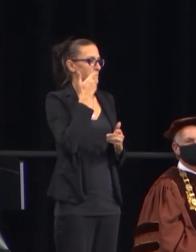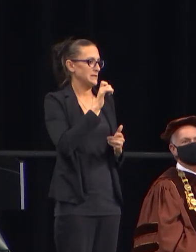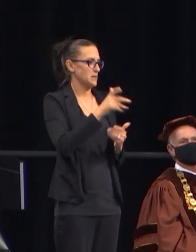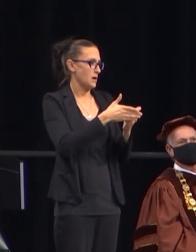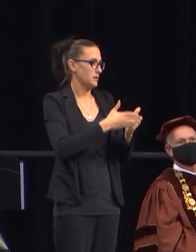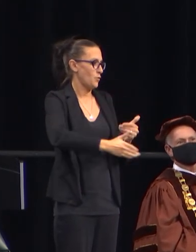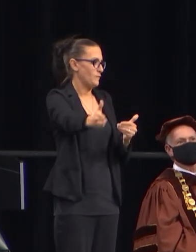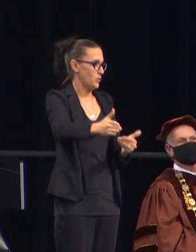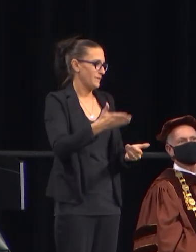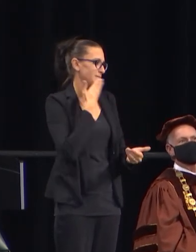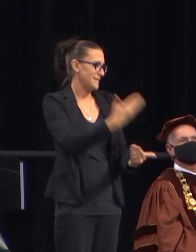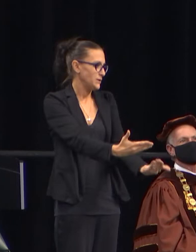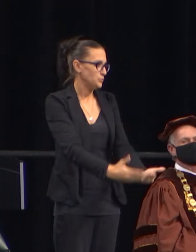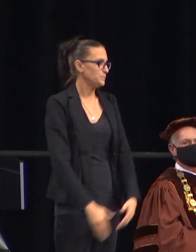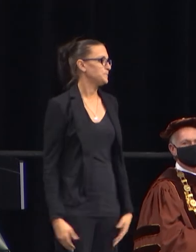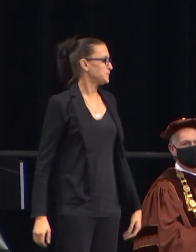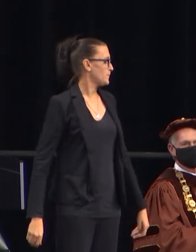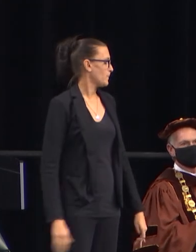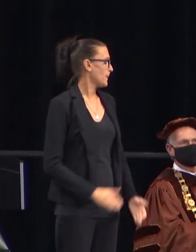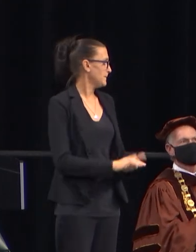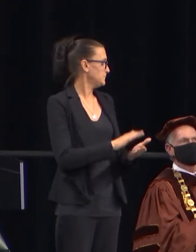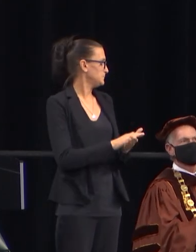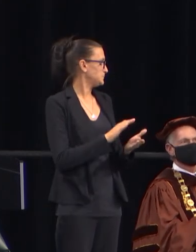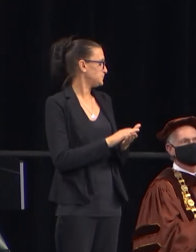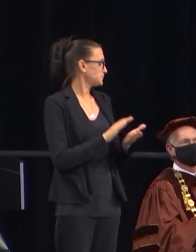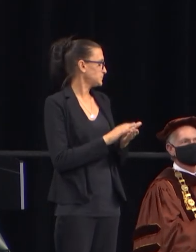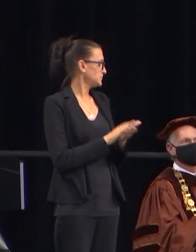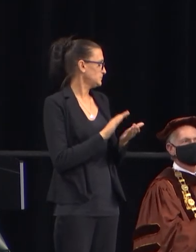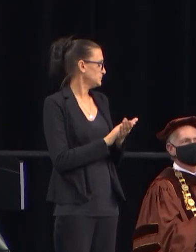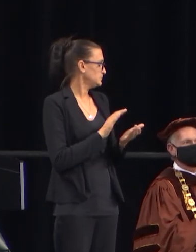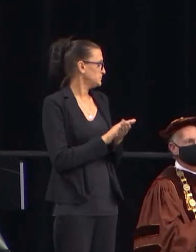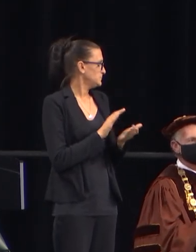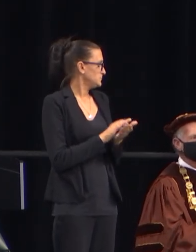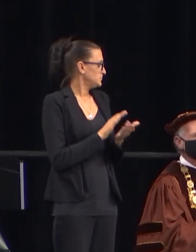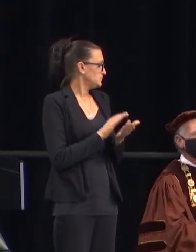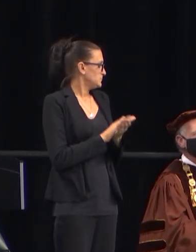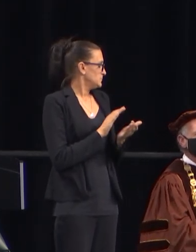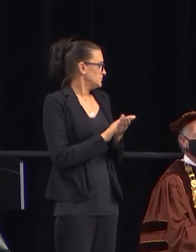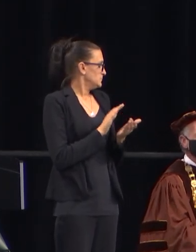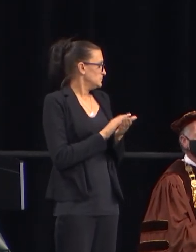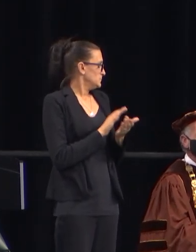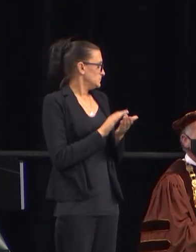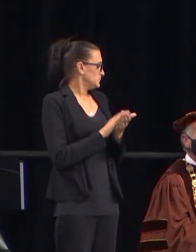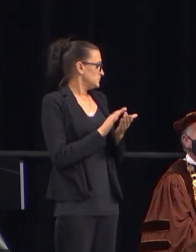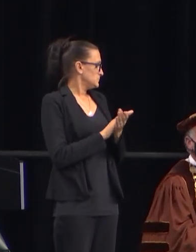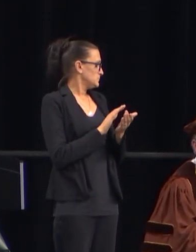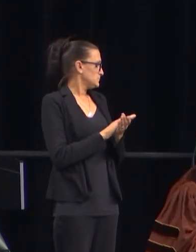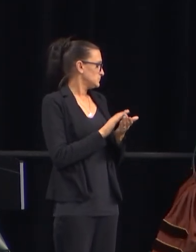Thank you. (audience applauding) Can I get you your water?